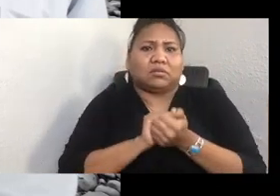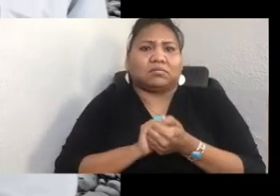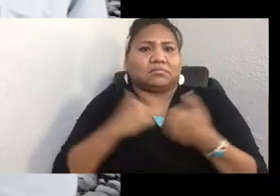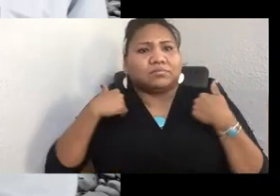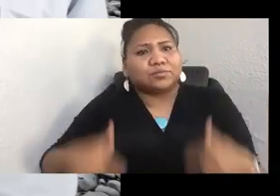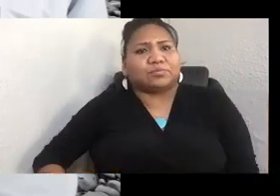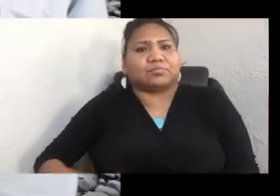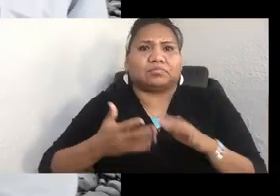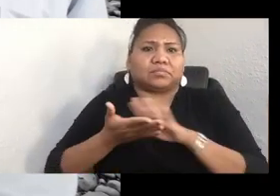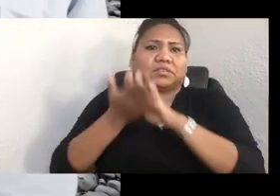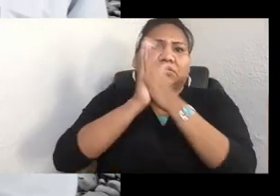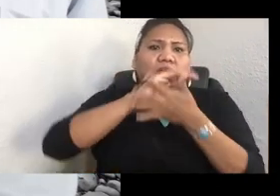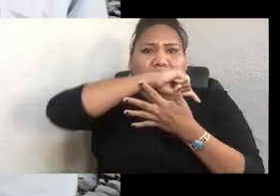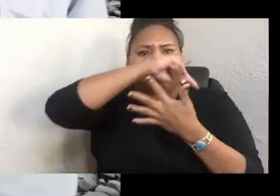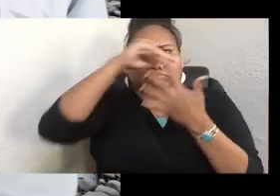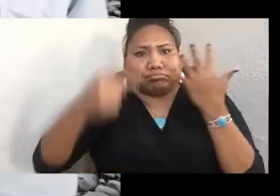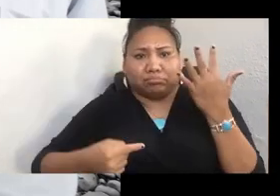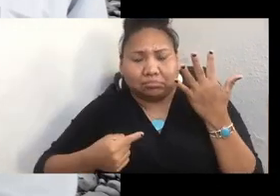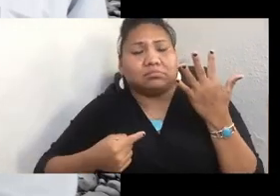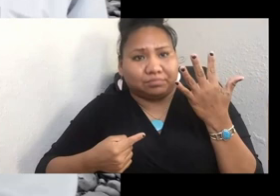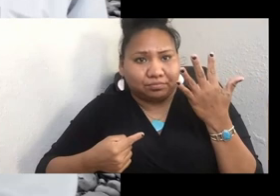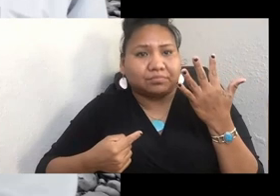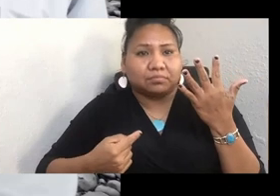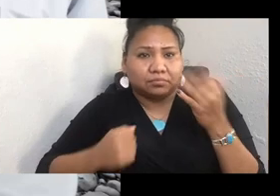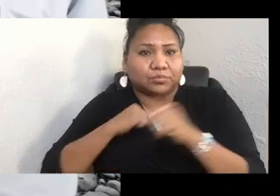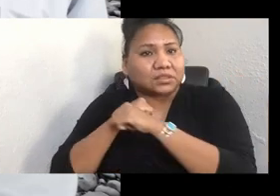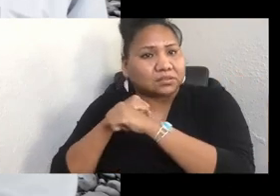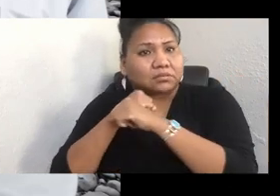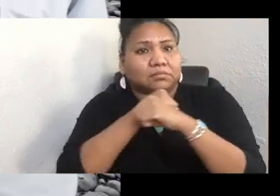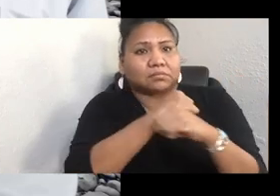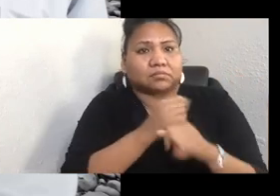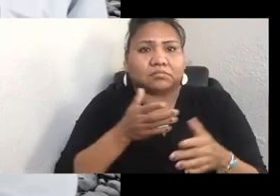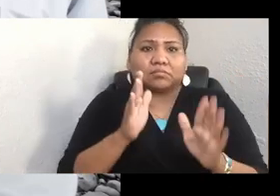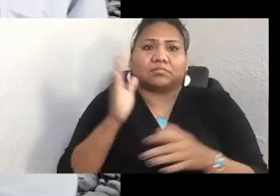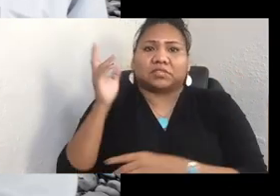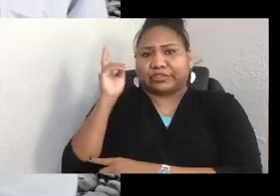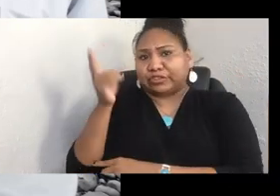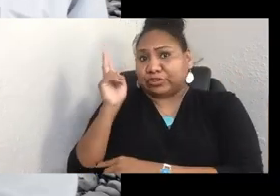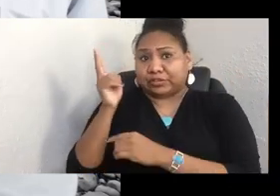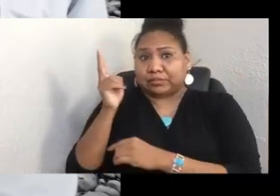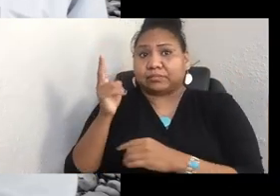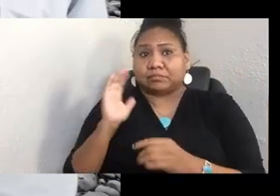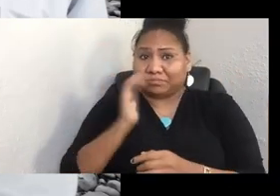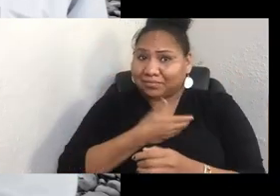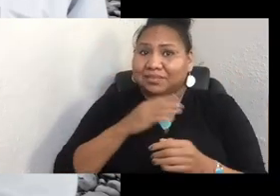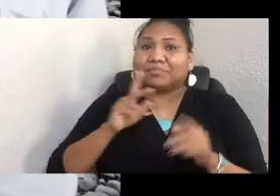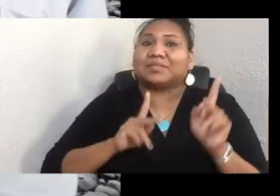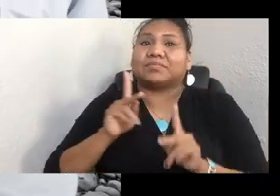And to protect the ways of and history of our people, I share this with the young people that are coming behind me.